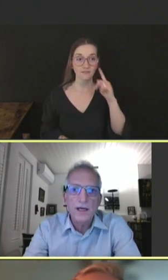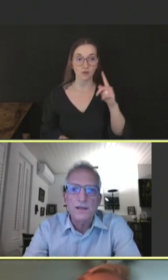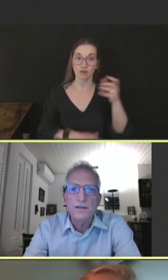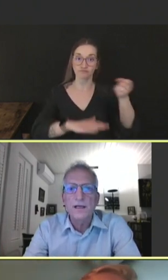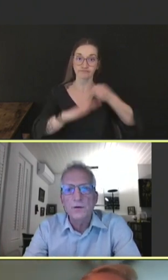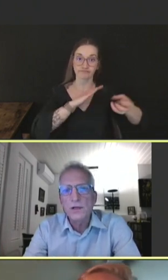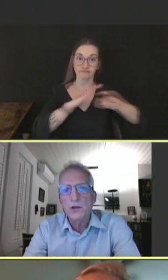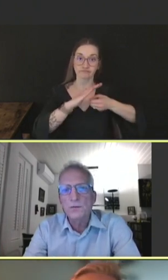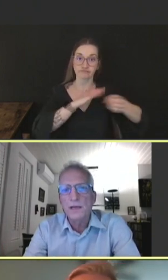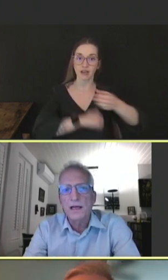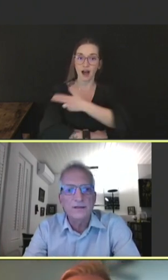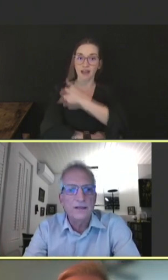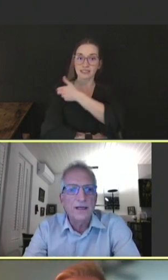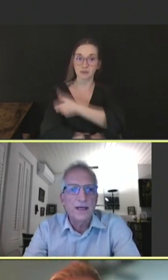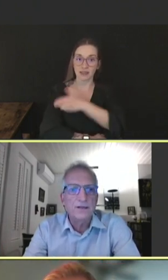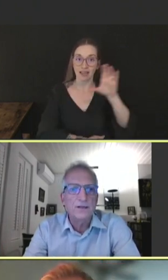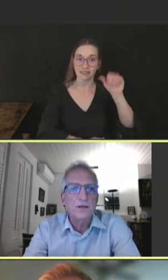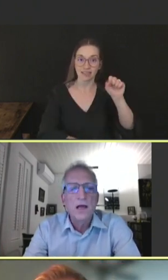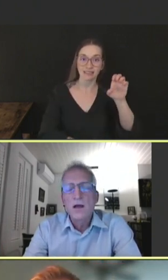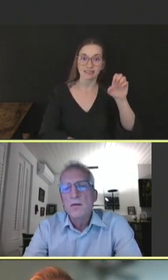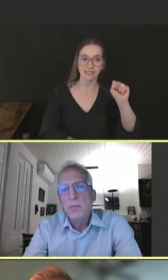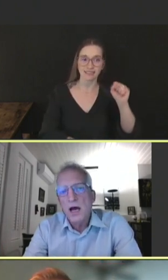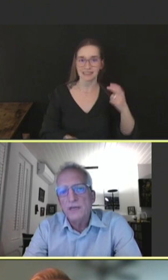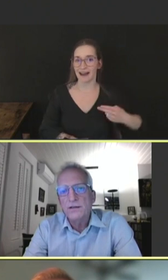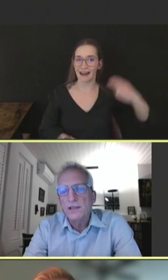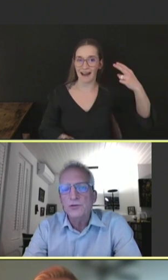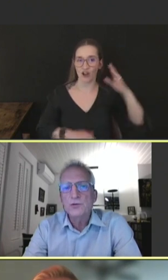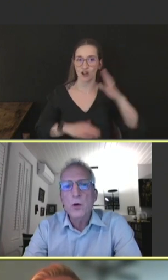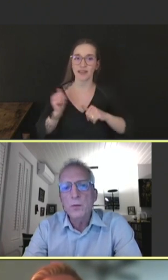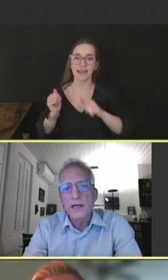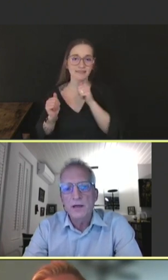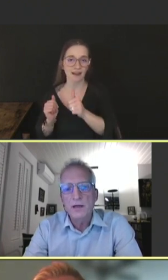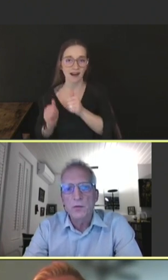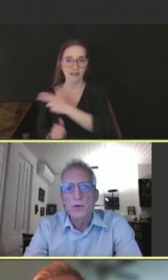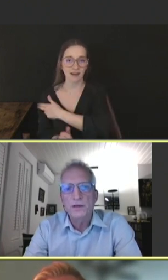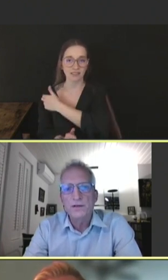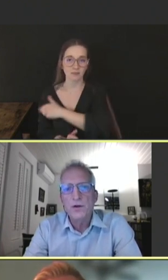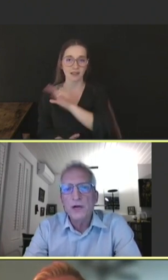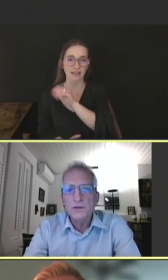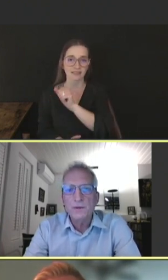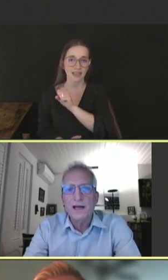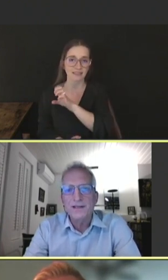higher than in no hospitalized cases, but there are so many more non-hospitalized